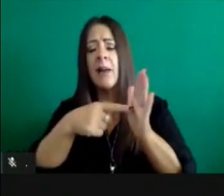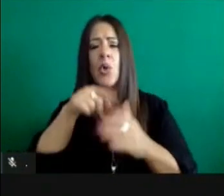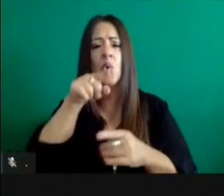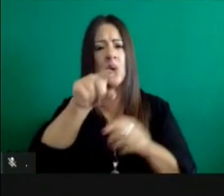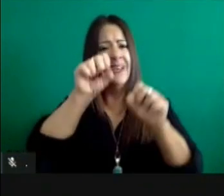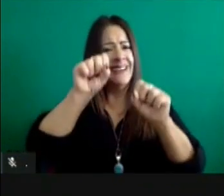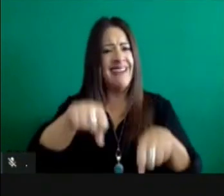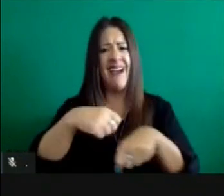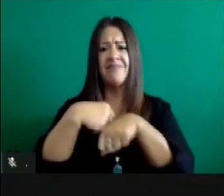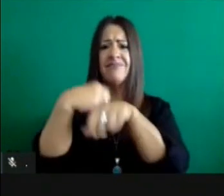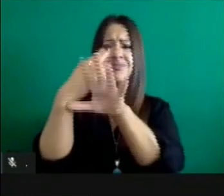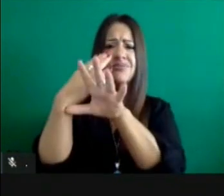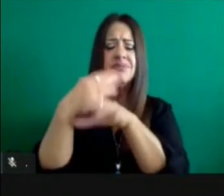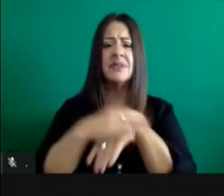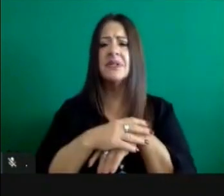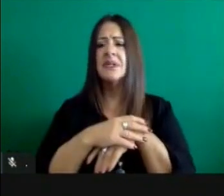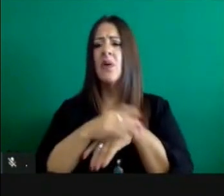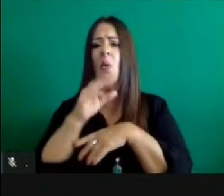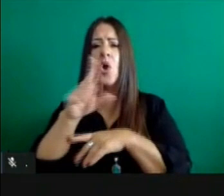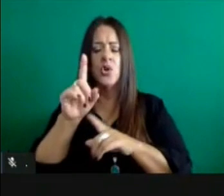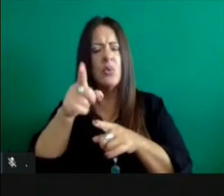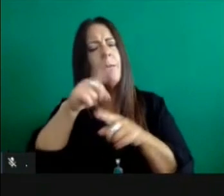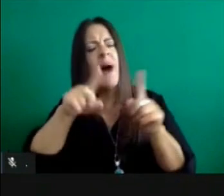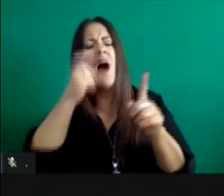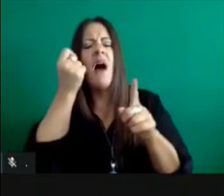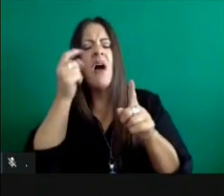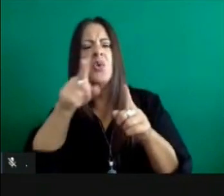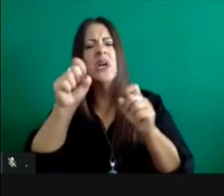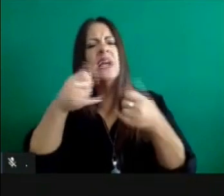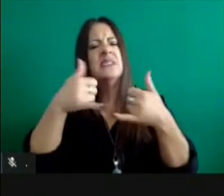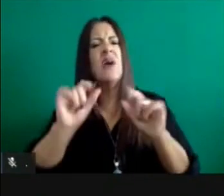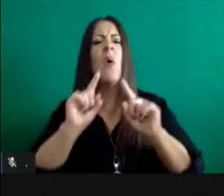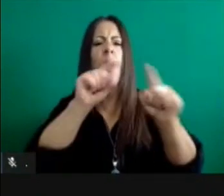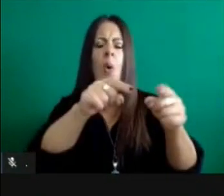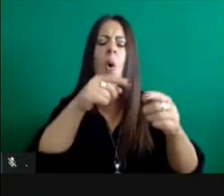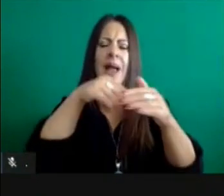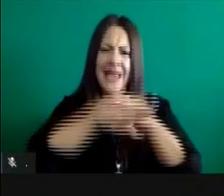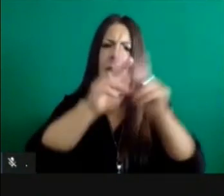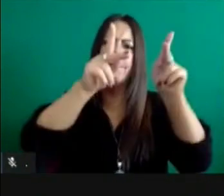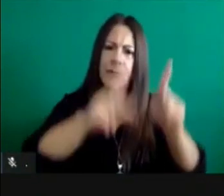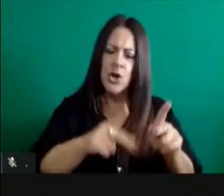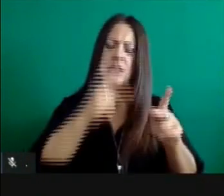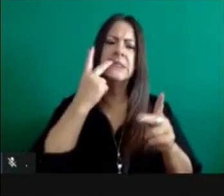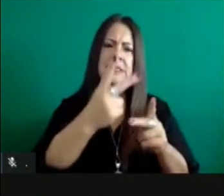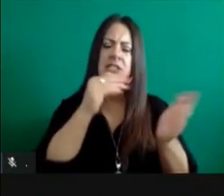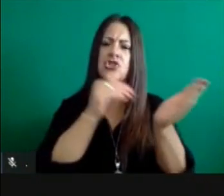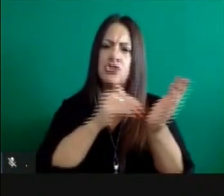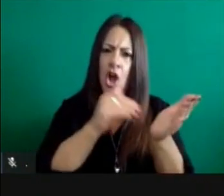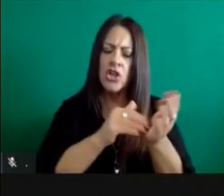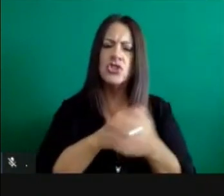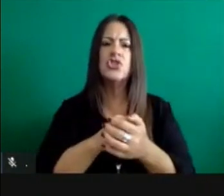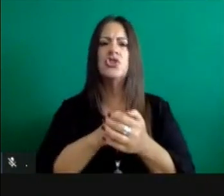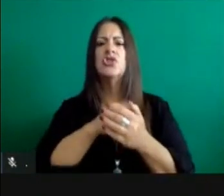SO, AS A REMINDER, WE CAN HAVE A REGIONAL STAY-AT-HOME ORDER. CALIFORNIANS ARE IMPORTANT TO DO THINGS LIKE CONTINUE